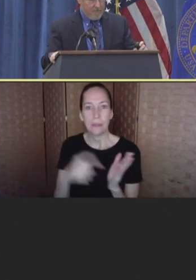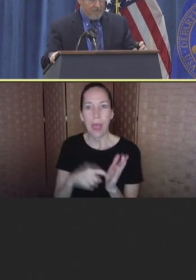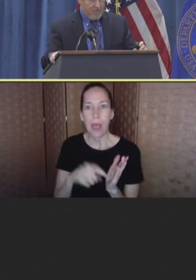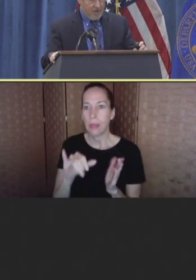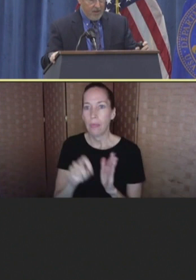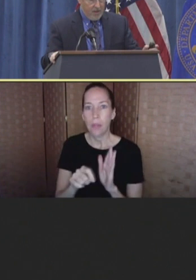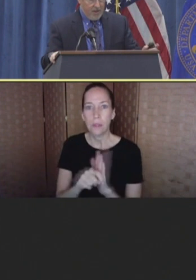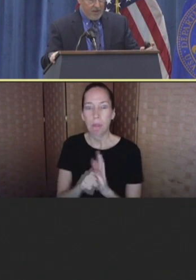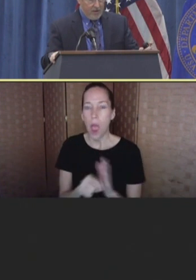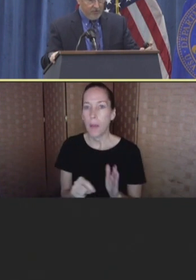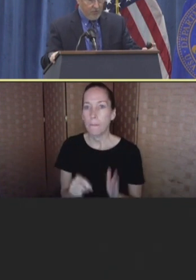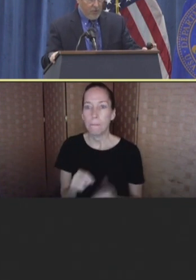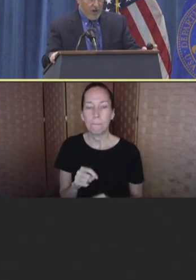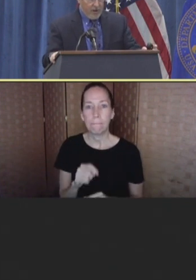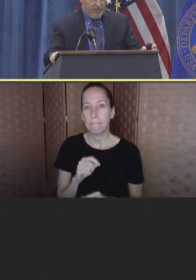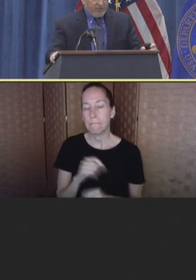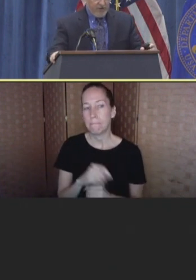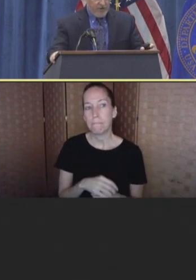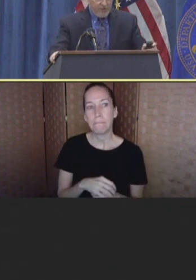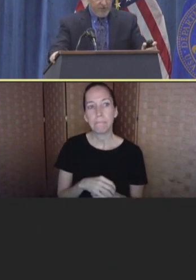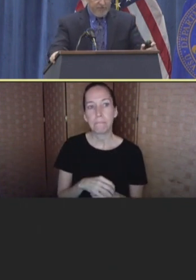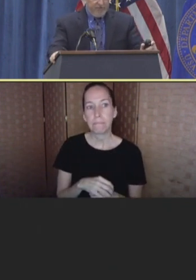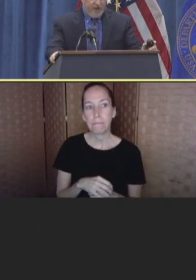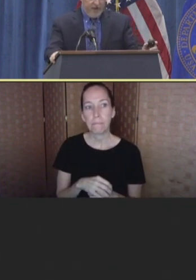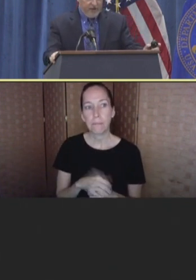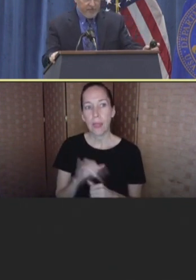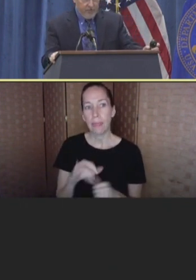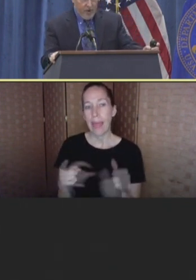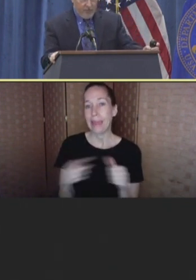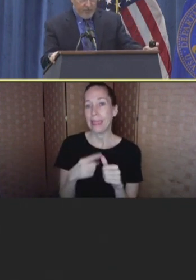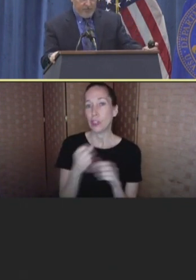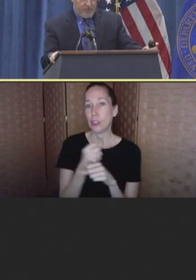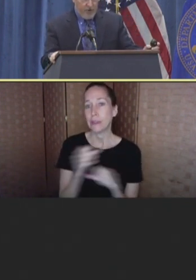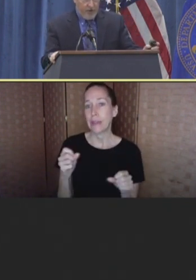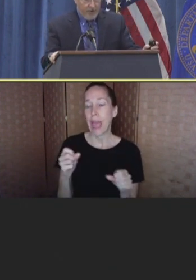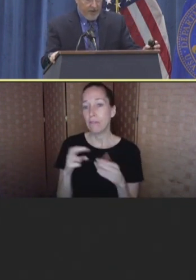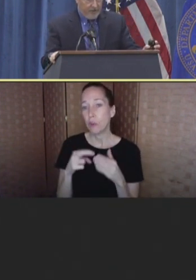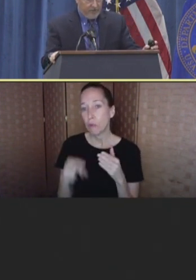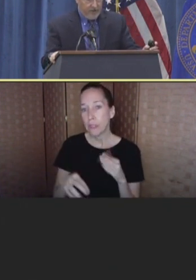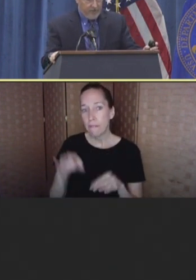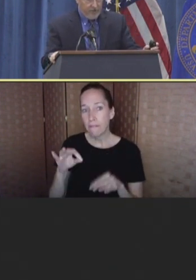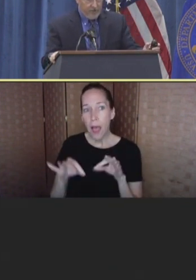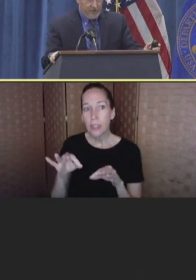And to summarize, these initial safety findings for both messenger RNA vaccines are consistent